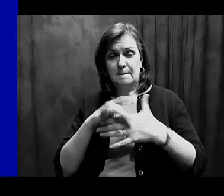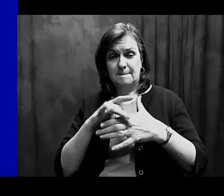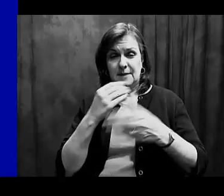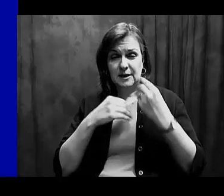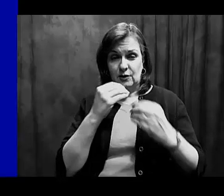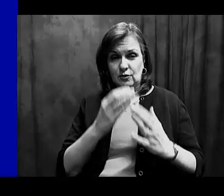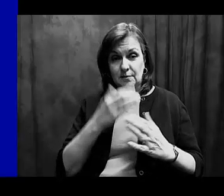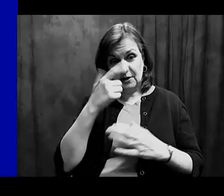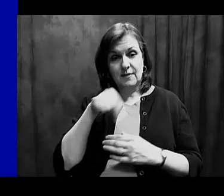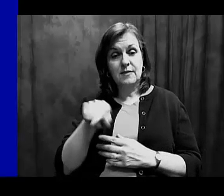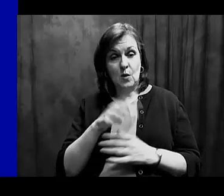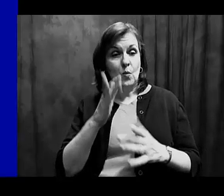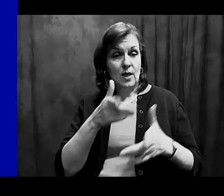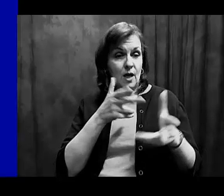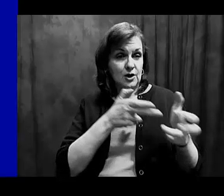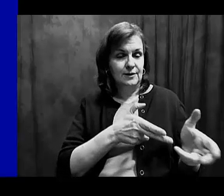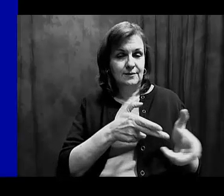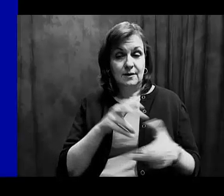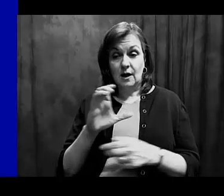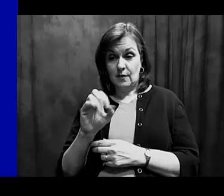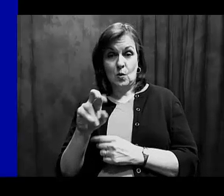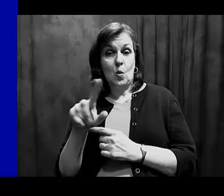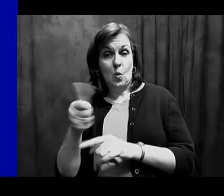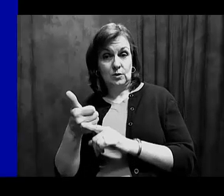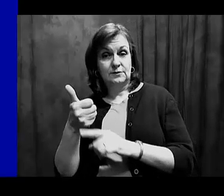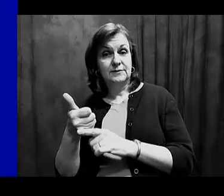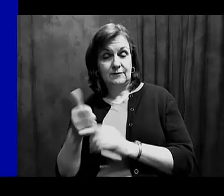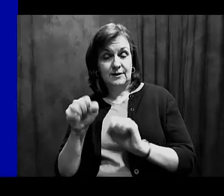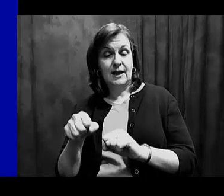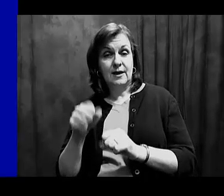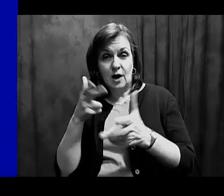they are considered carnivores because they do hunt even the corals